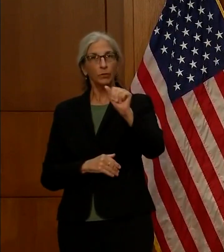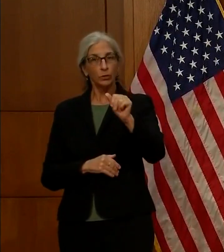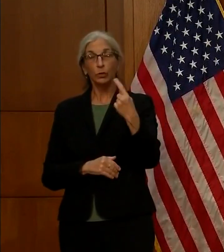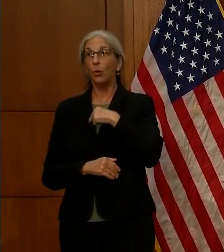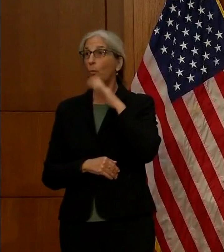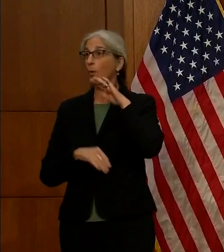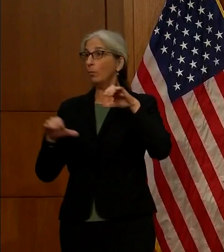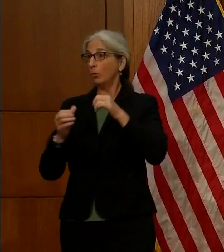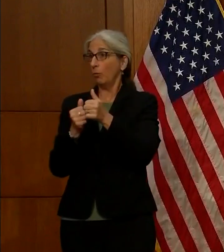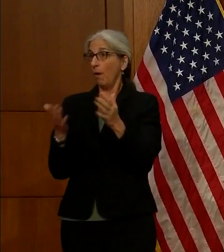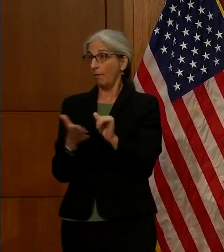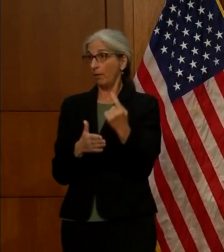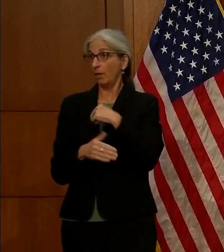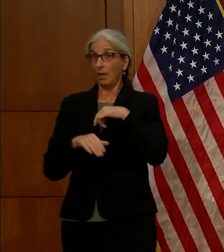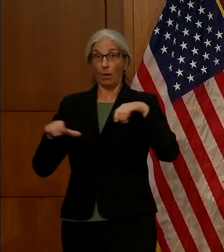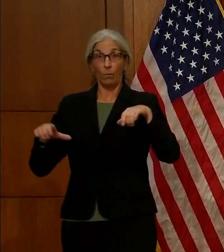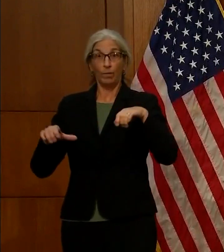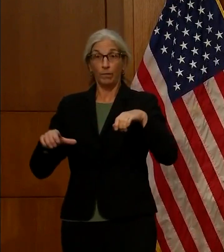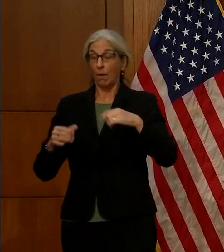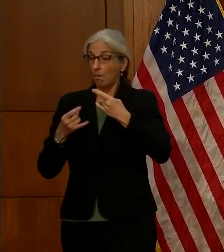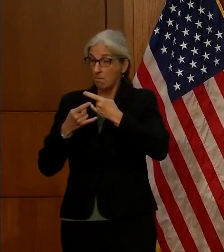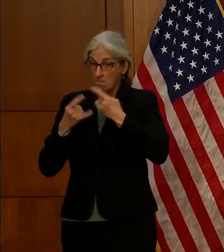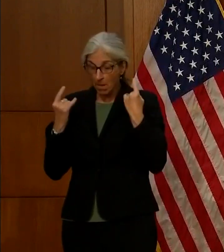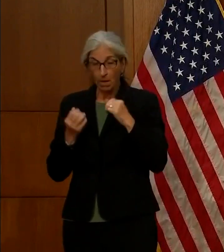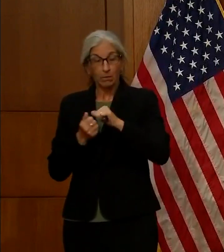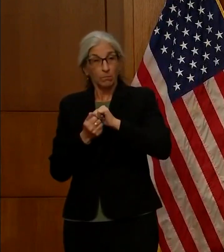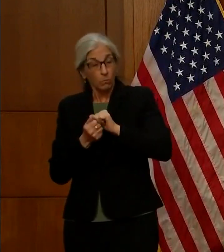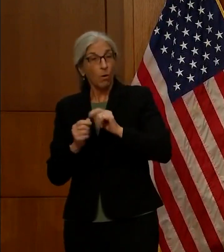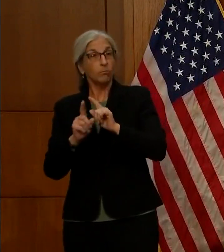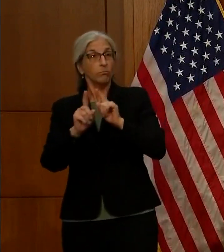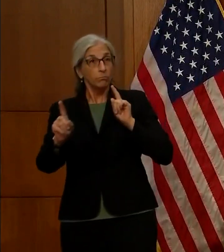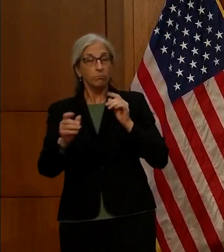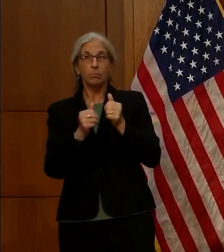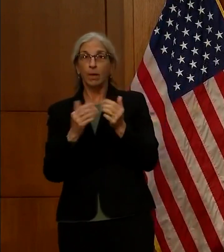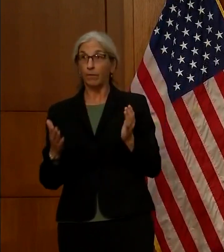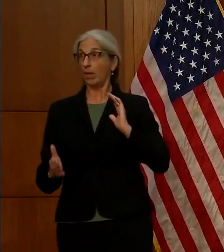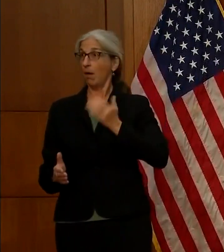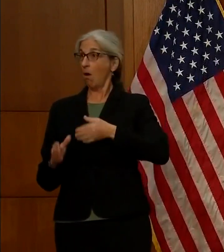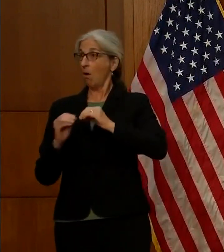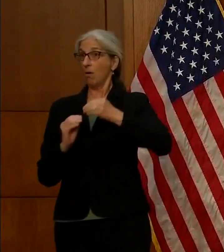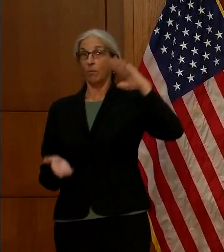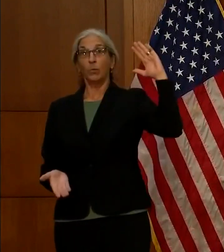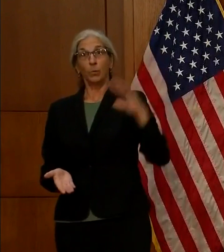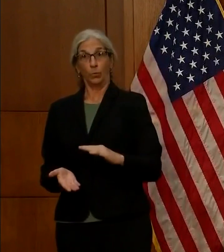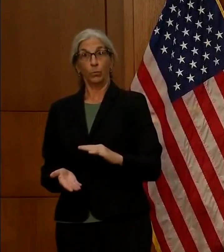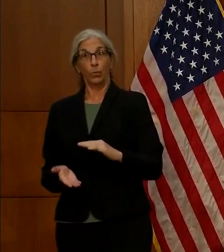VIRGINIA AND SO WE'RE GOING TO CONTINUE TO DO EVERYTHING THAT WE'VE DONE I IT'S WORKING- OUR